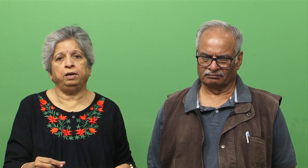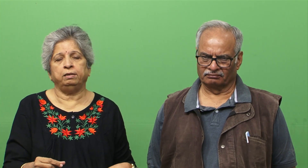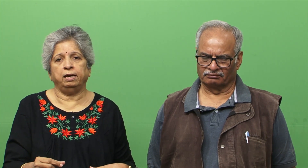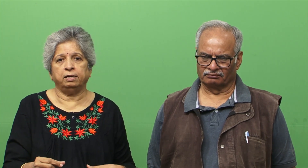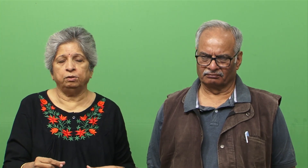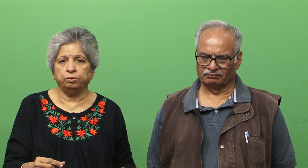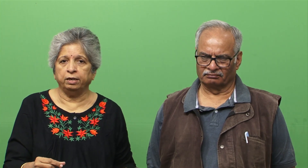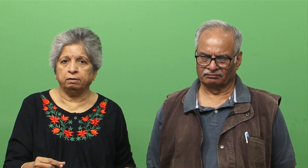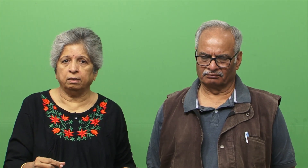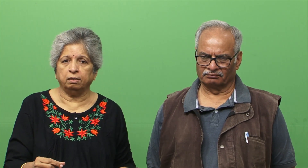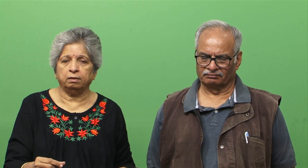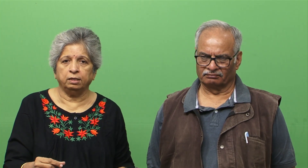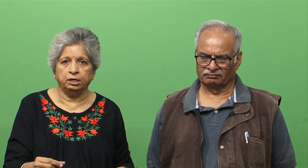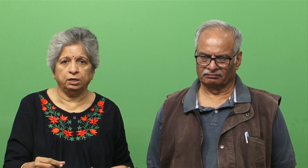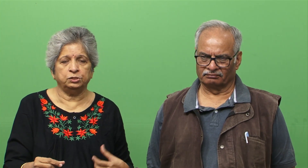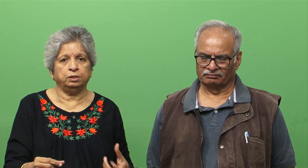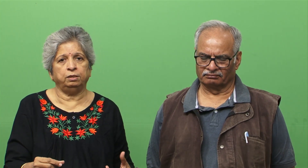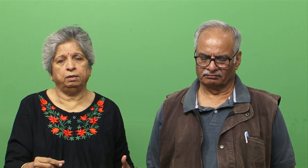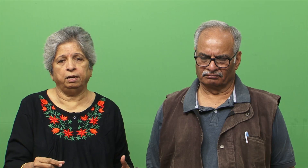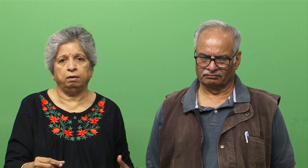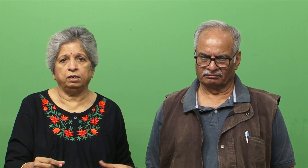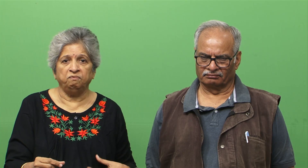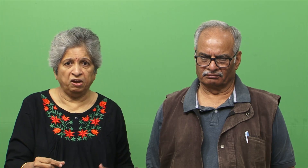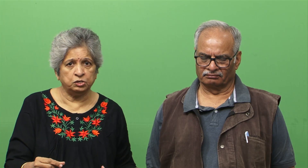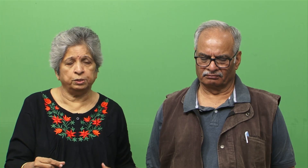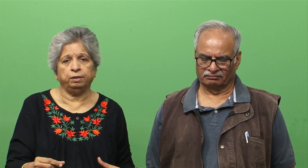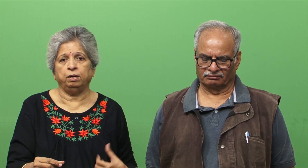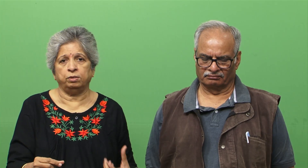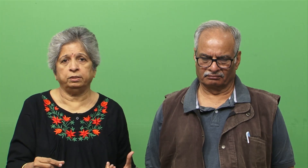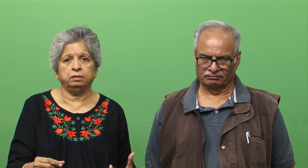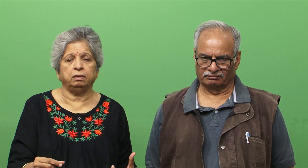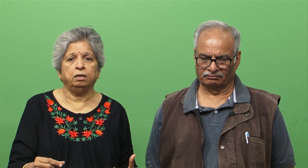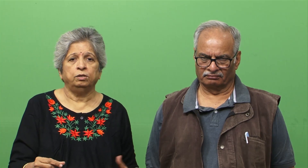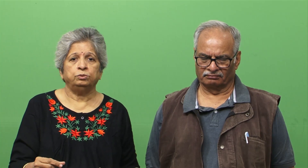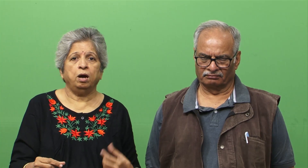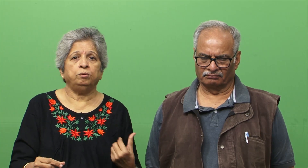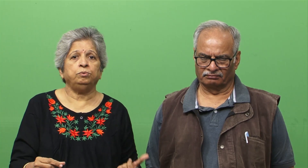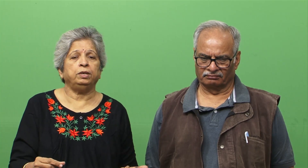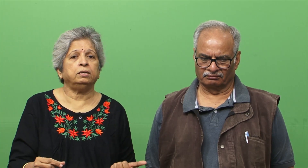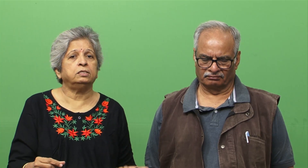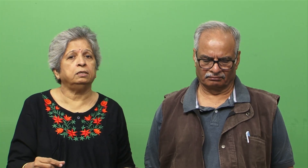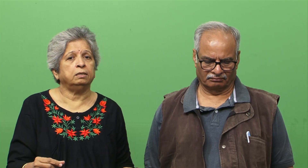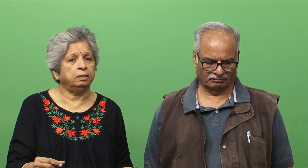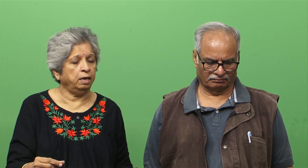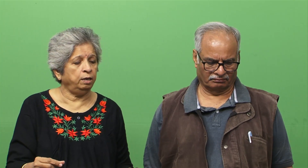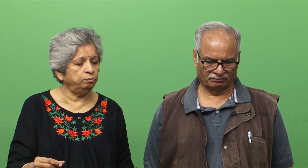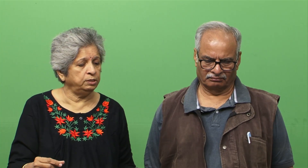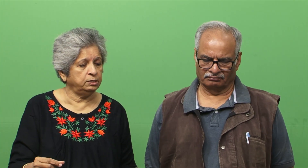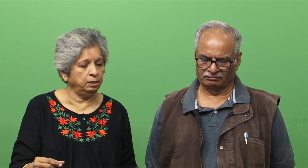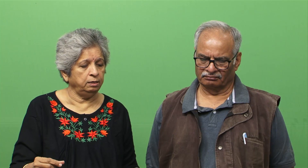and likely to get uh irritation and infection and all such so how to take care of this skin